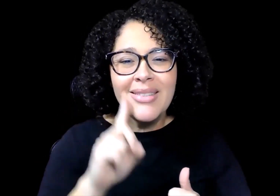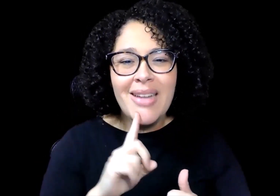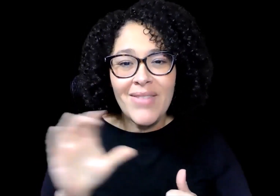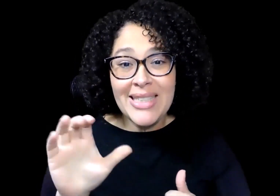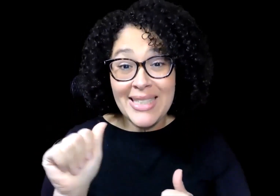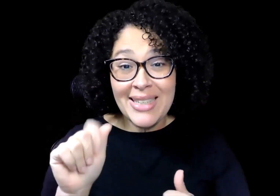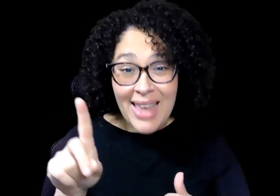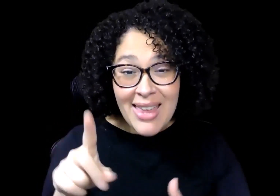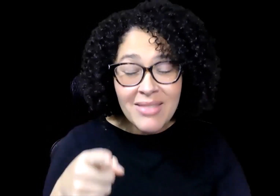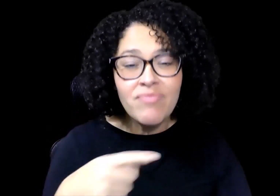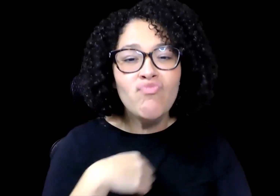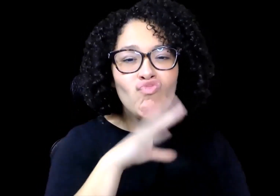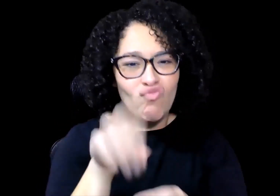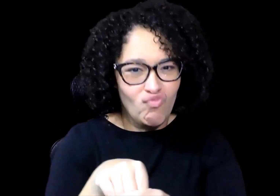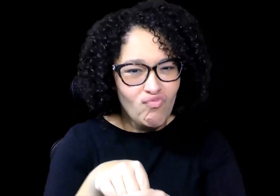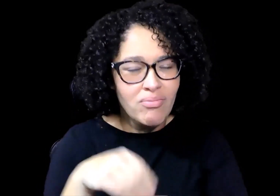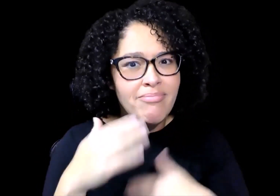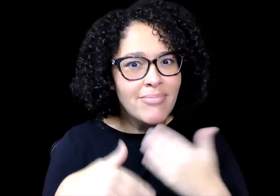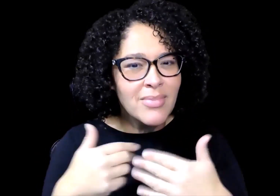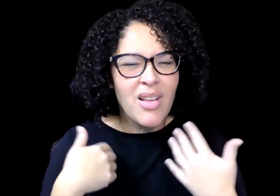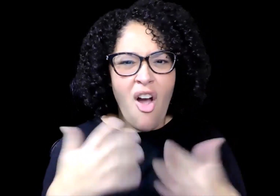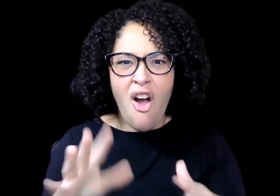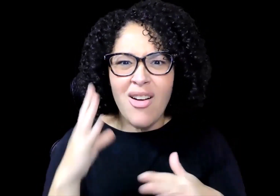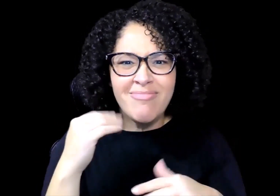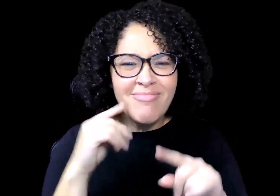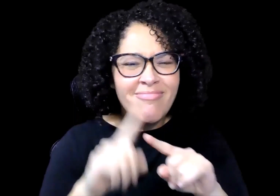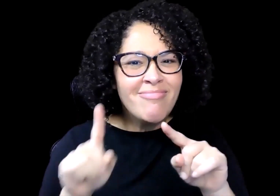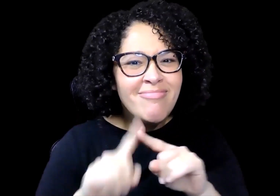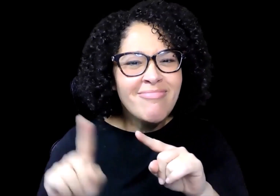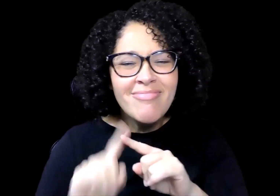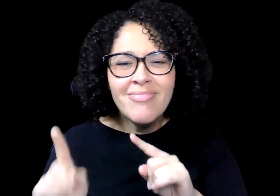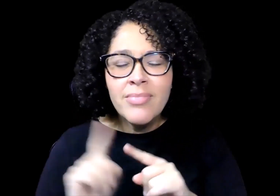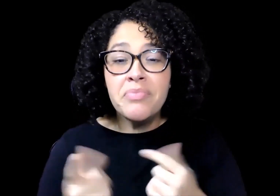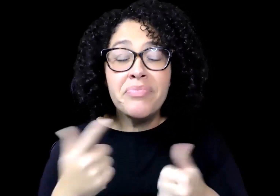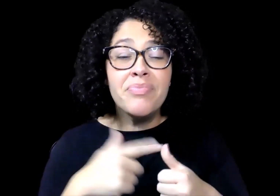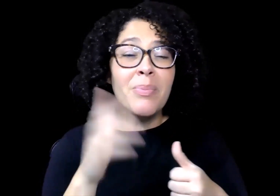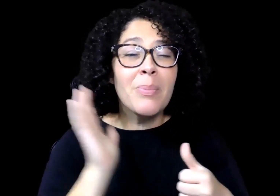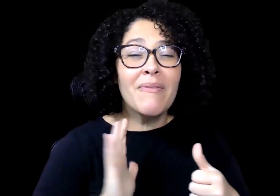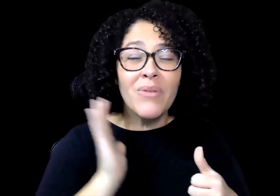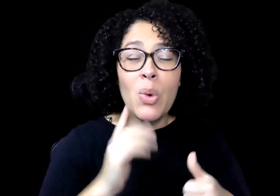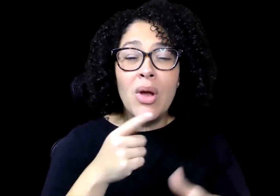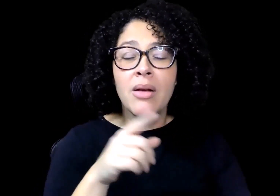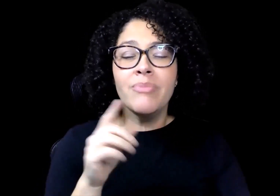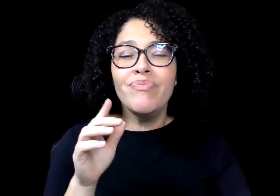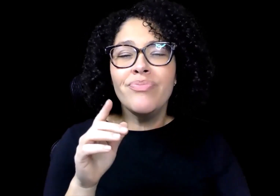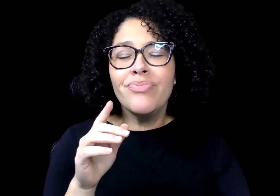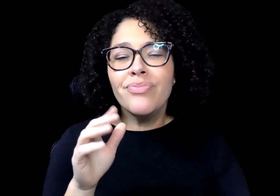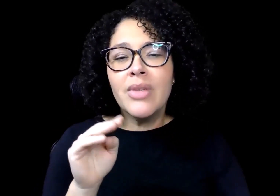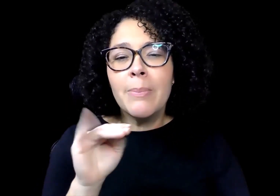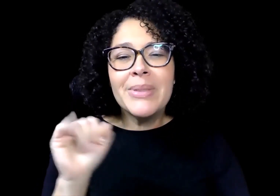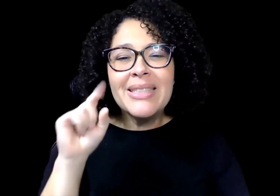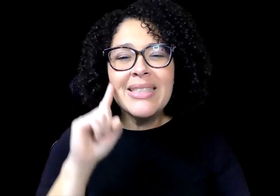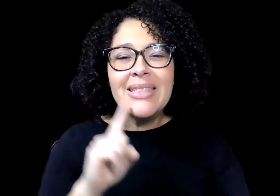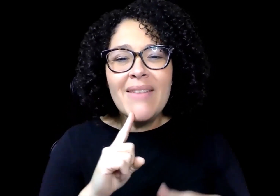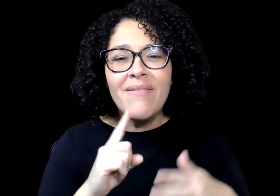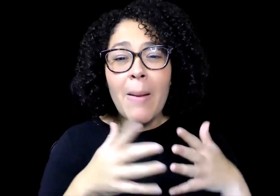after I was in Council De Manos I got involved in Connecticut uh various organizations and there